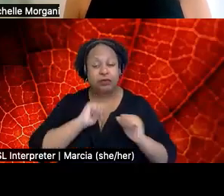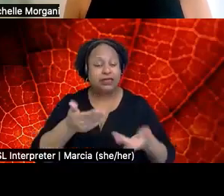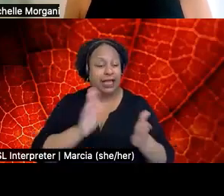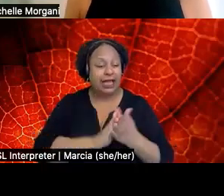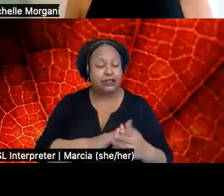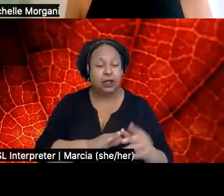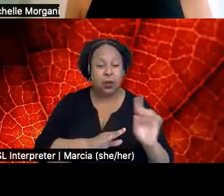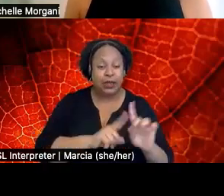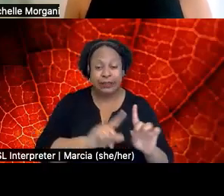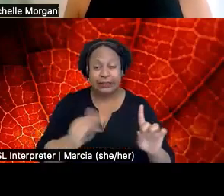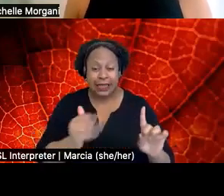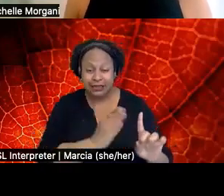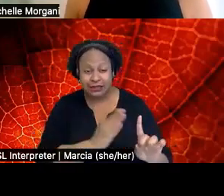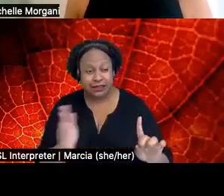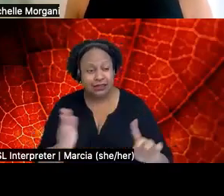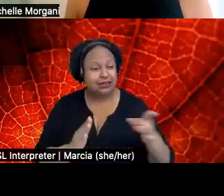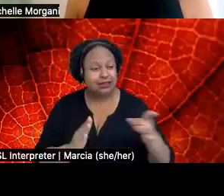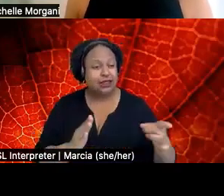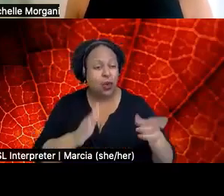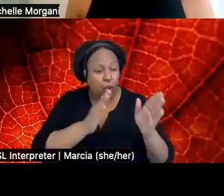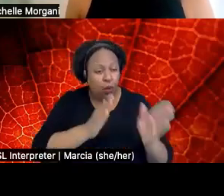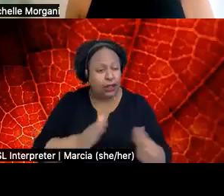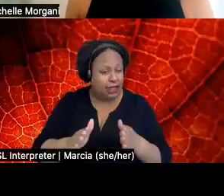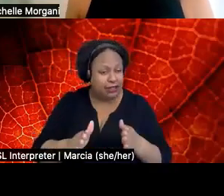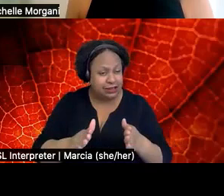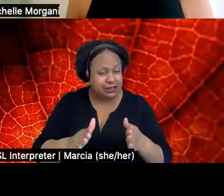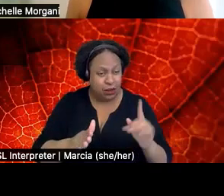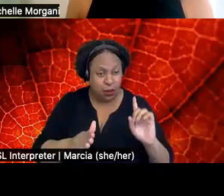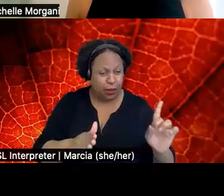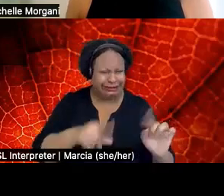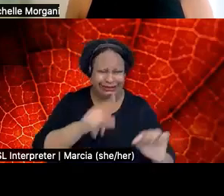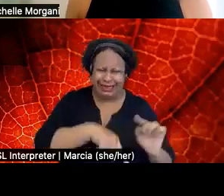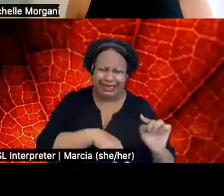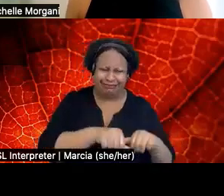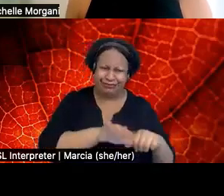say you're able to organize your case notes where one is you can't do it at all, and 10